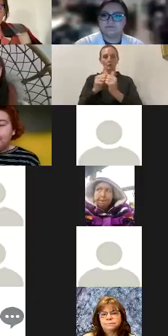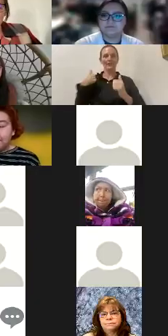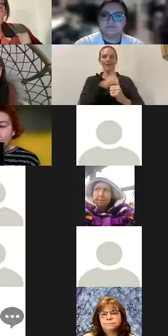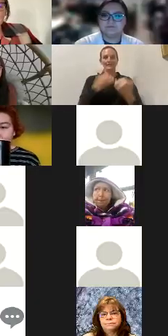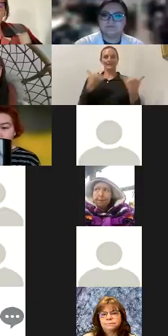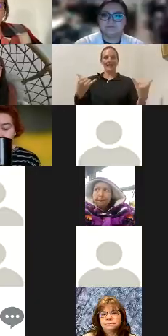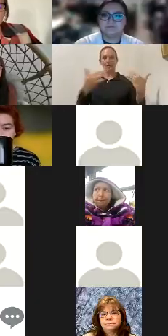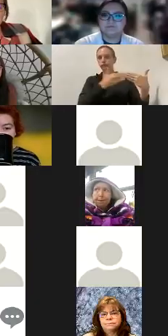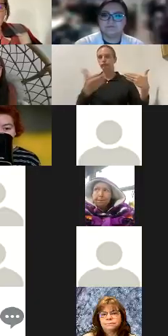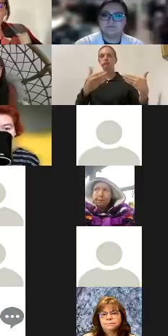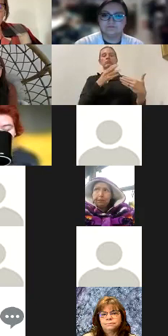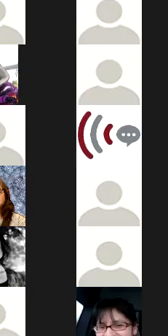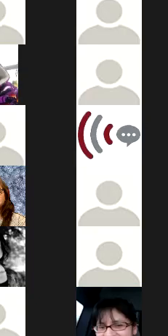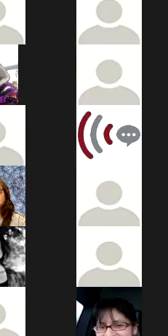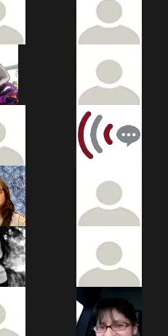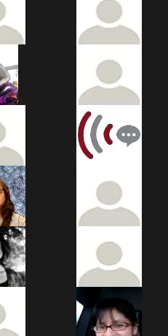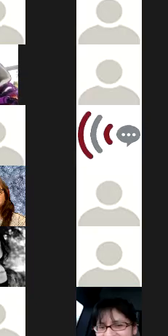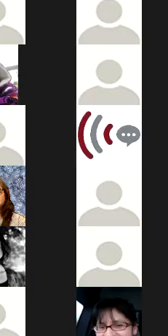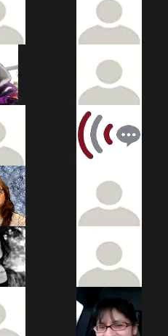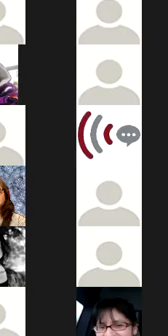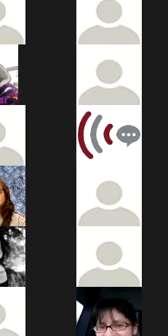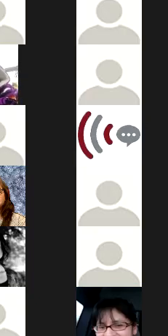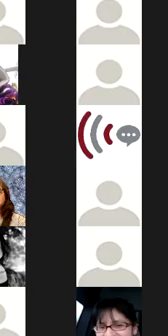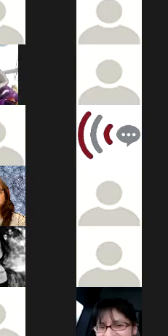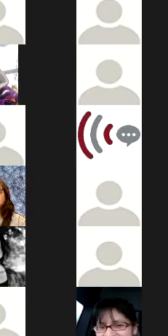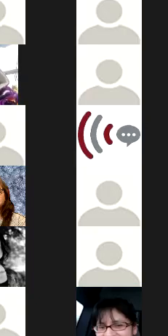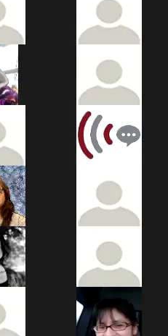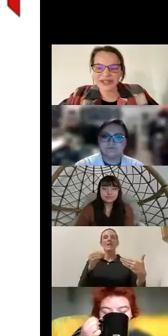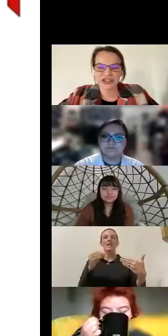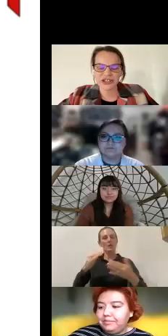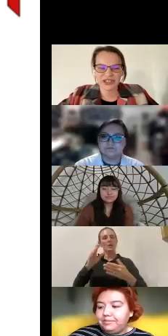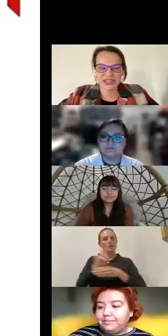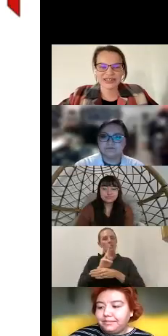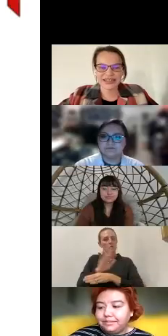And she is motivated to help and encourage youth to use their voices and make sure that